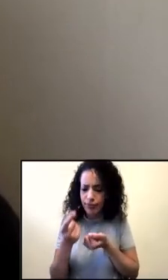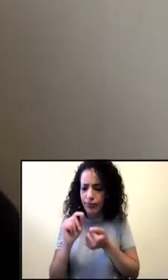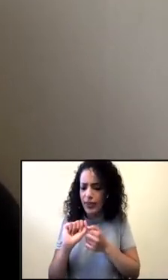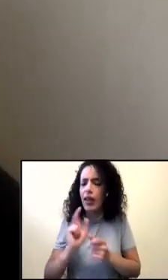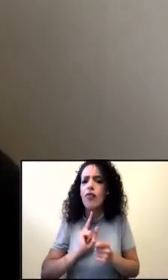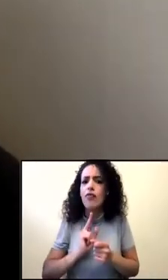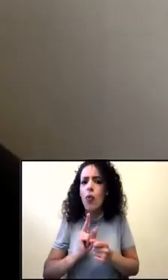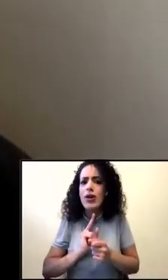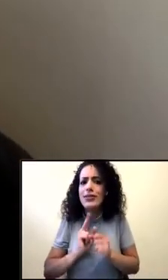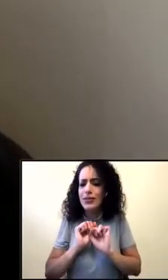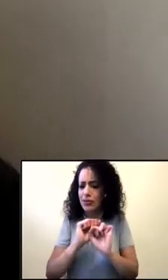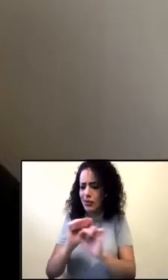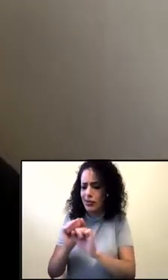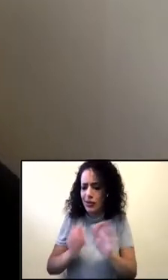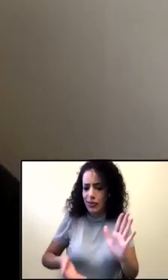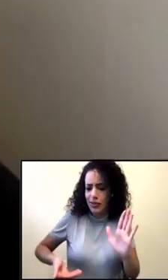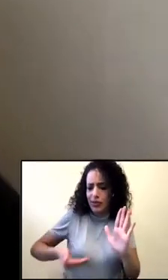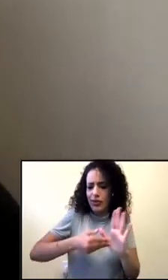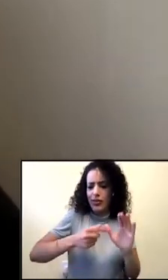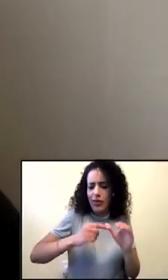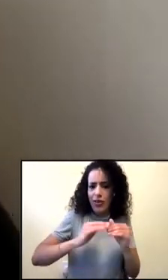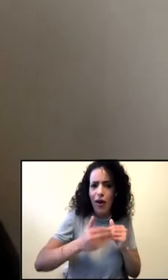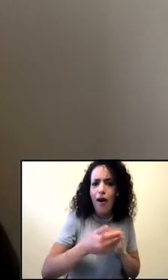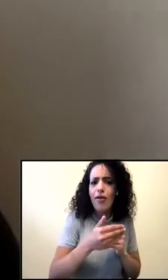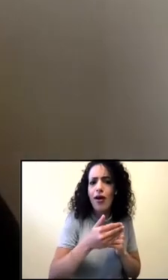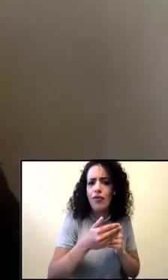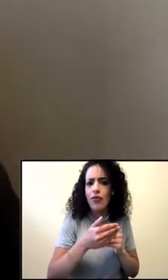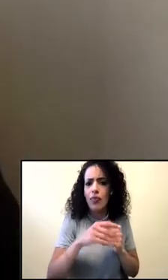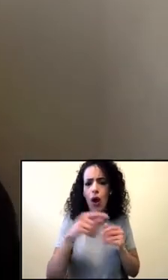but they can also have the option of having their voices deleted from that archive. So I think it's,